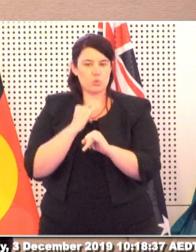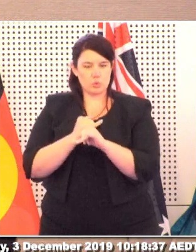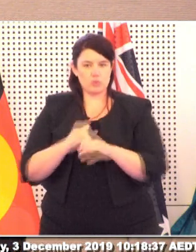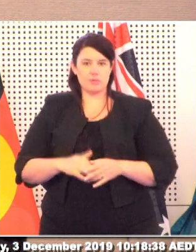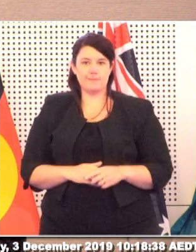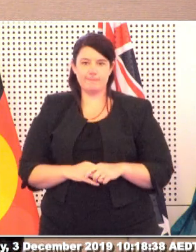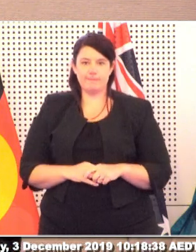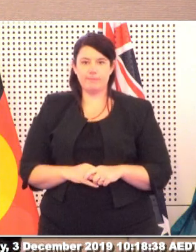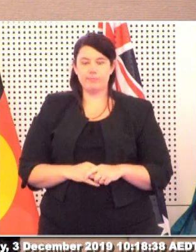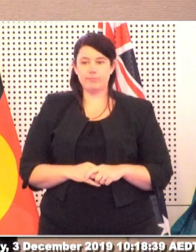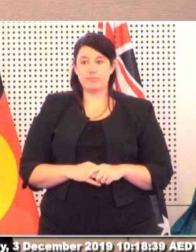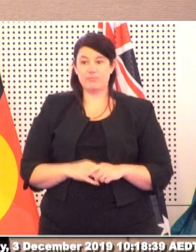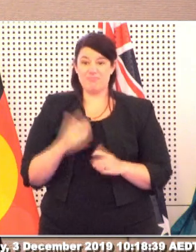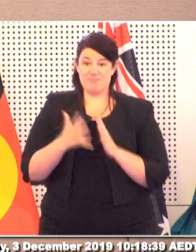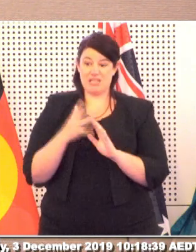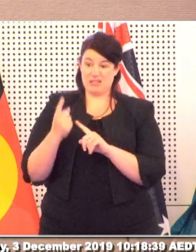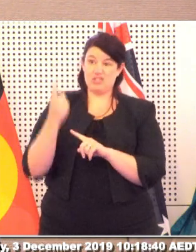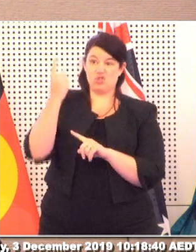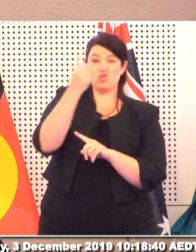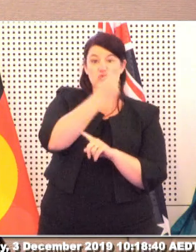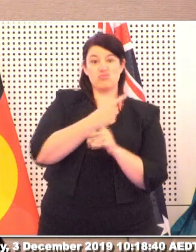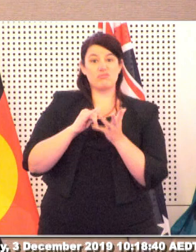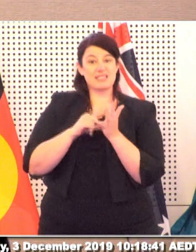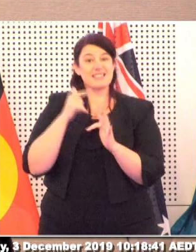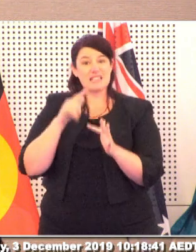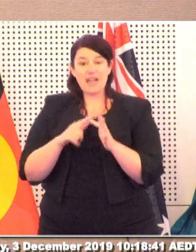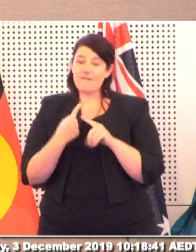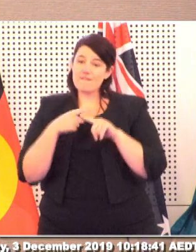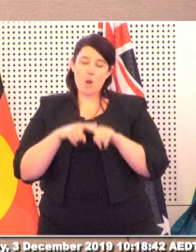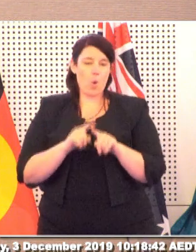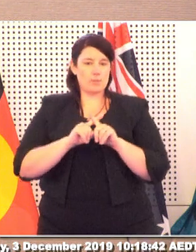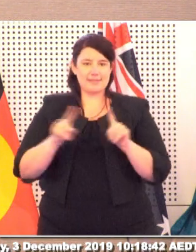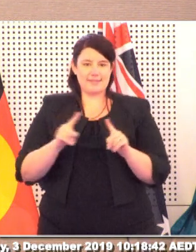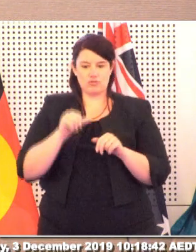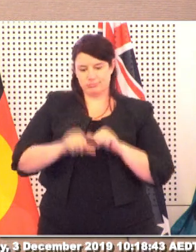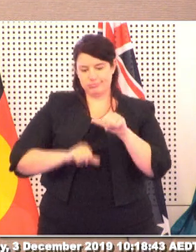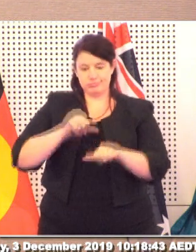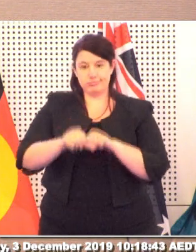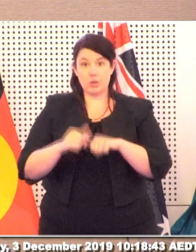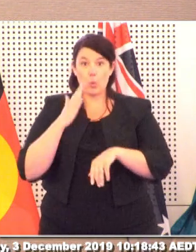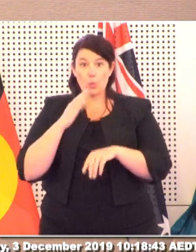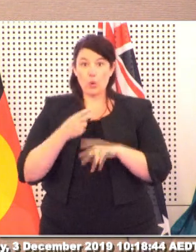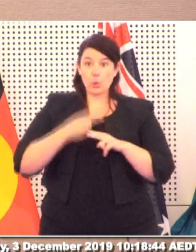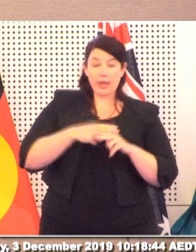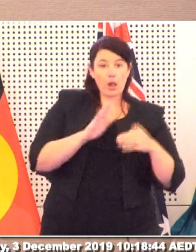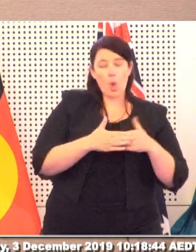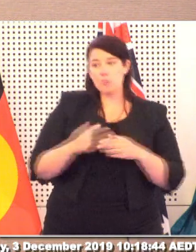So I guess each state followed a different trajectory and timeline of the deinstitutionalisation.